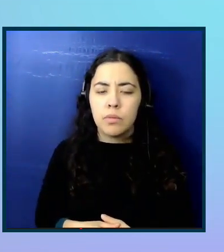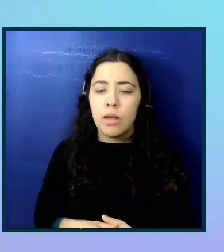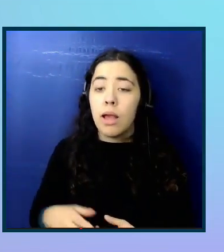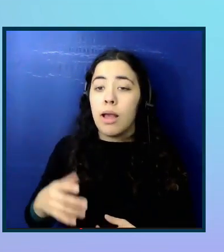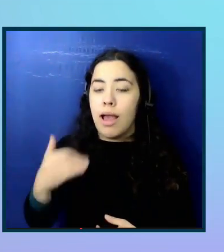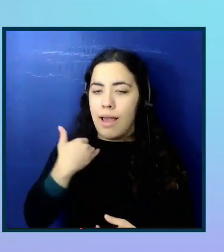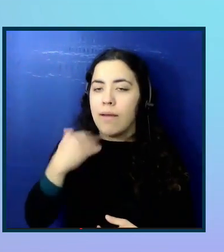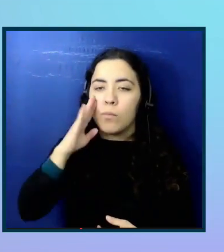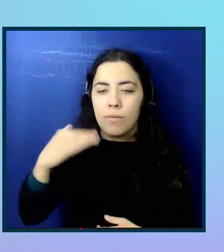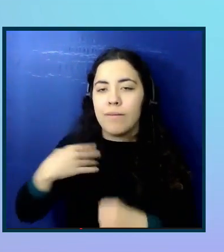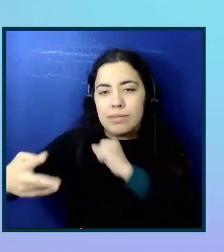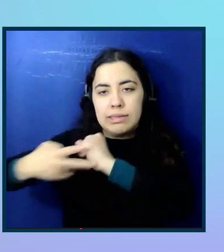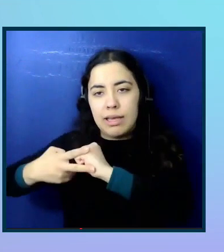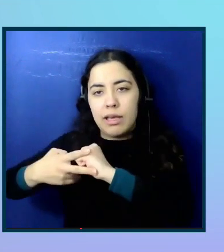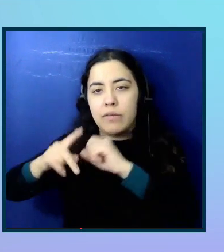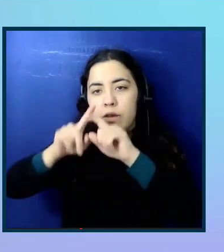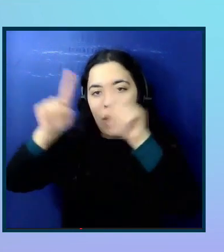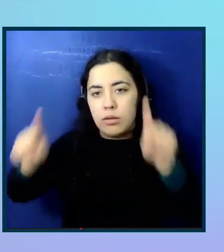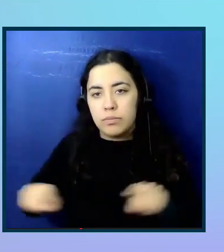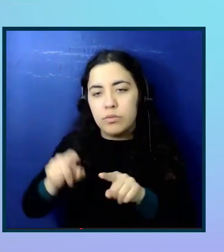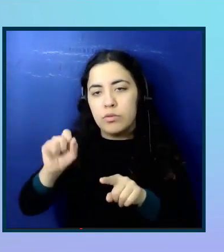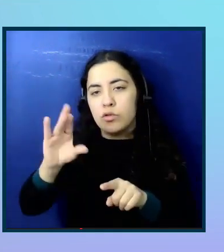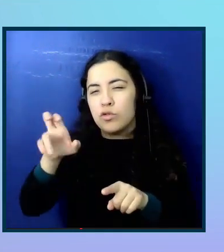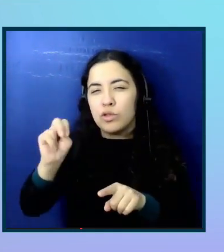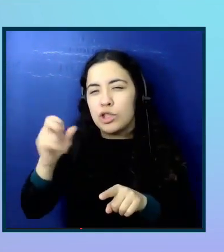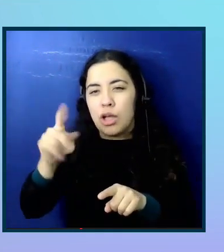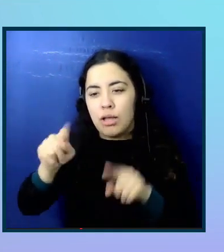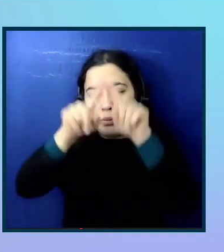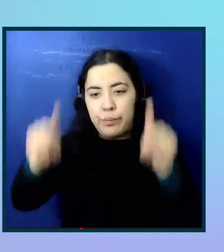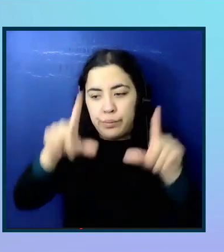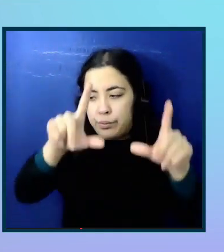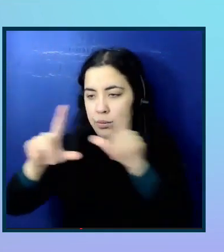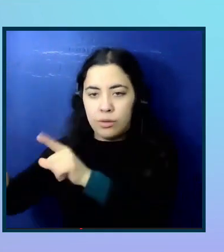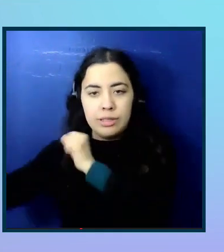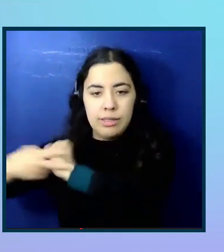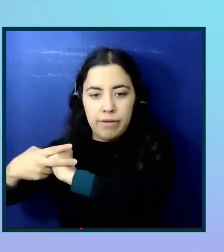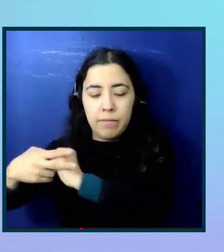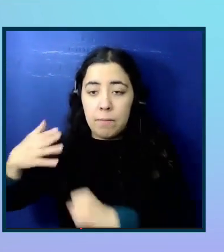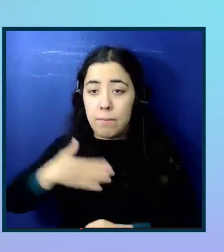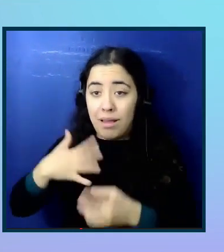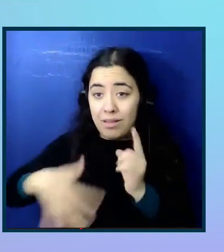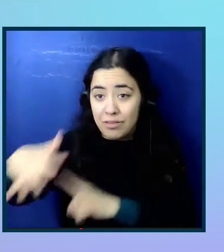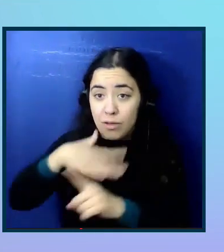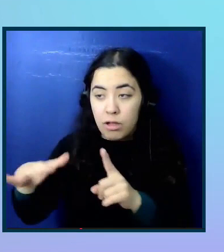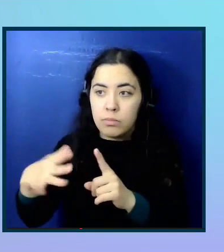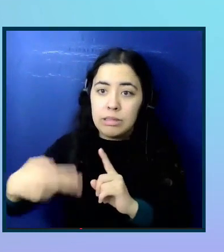in kind of a high security environment. So I'm already super happy that I can share the sketch links